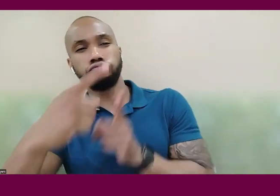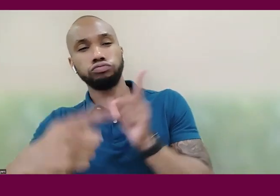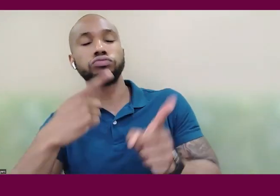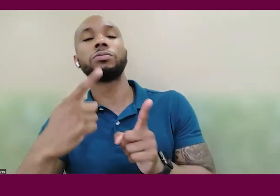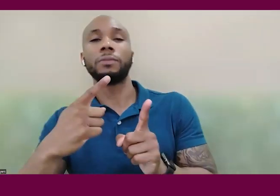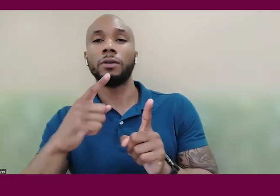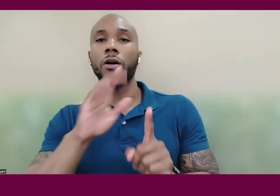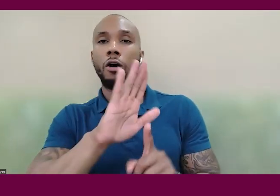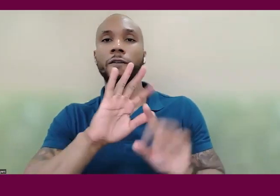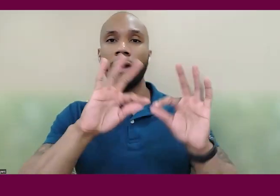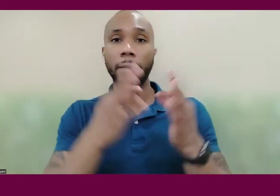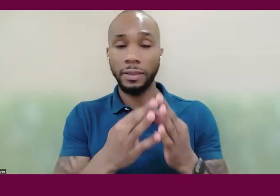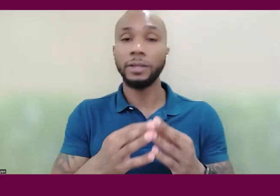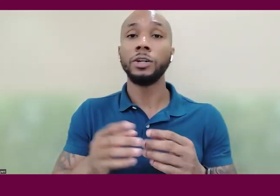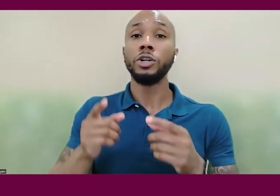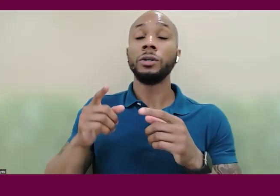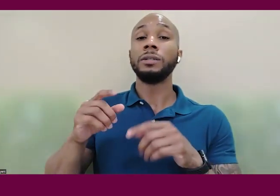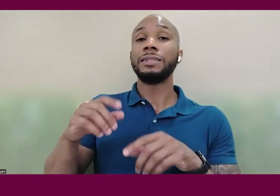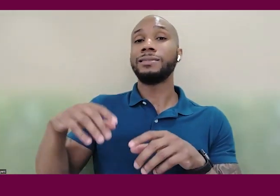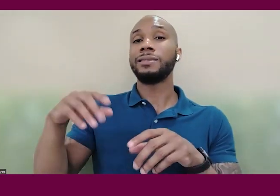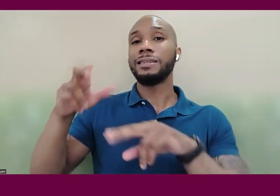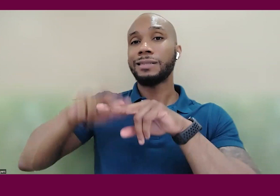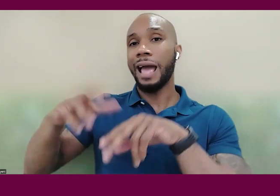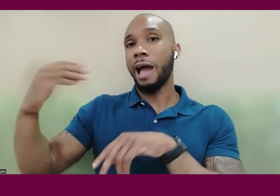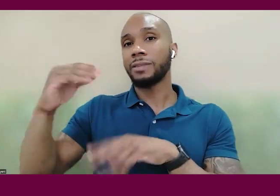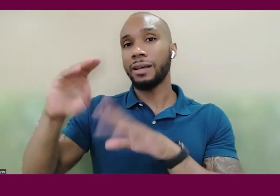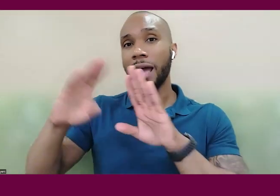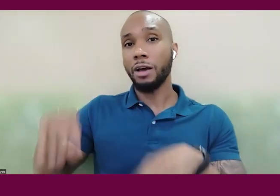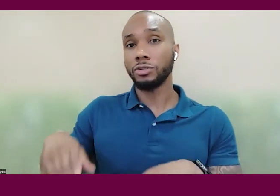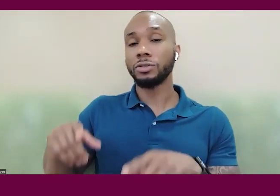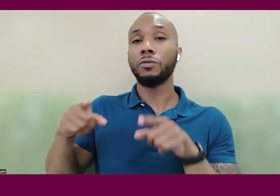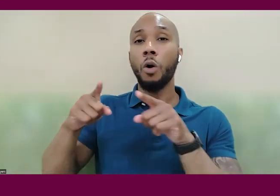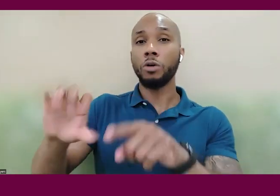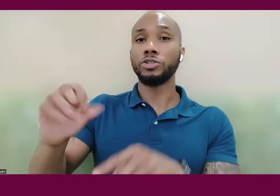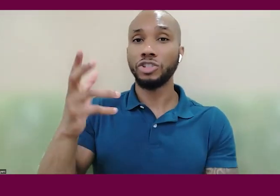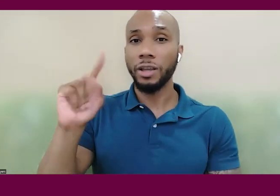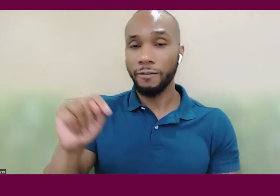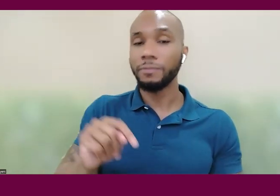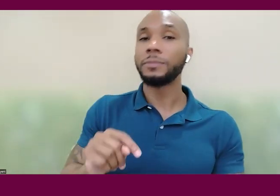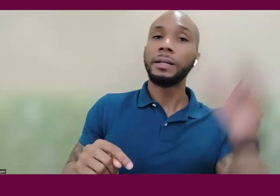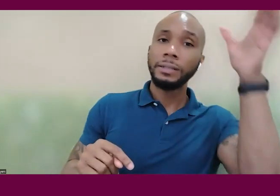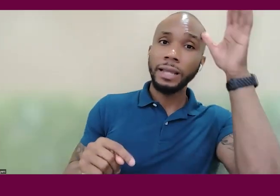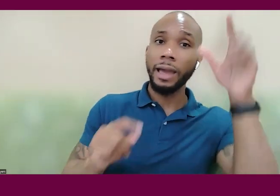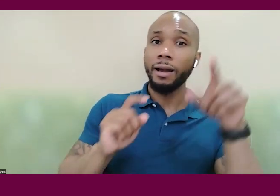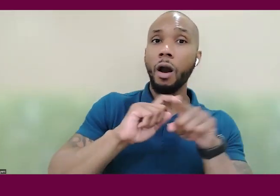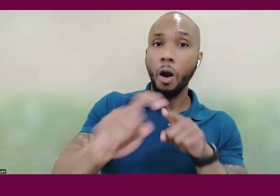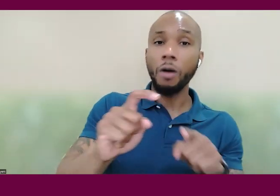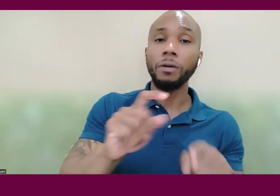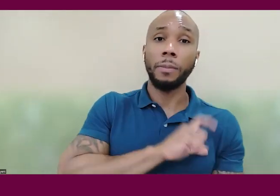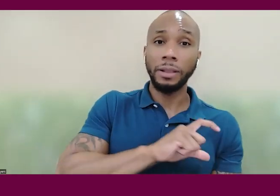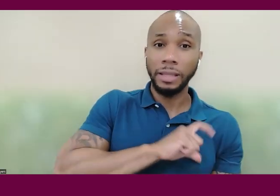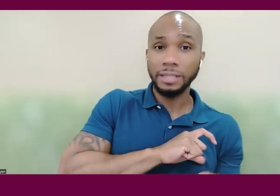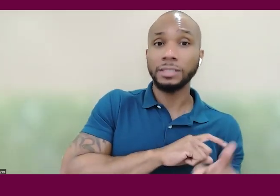his whole shift. Her father called the police. The police came, talked to him, tried to get him to leave.